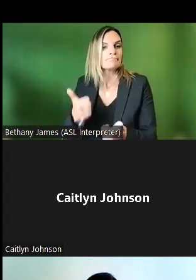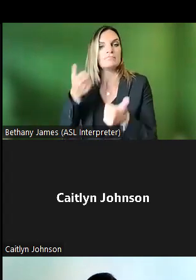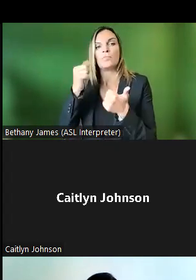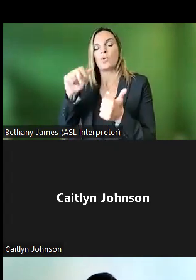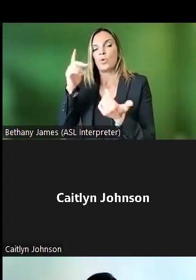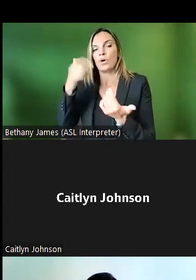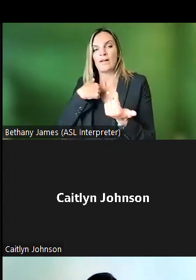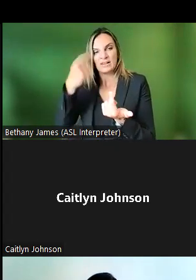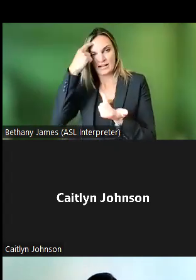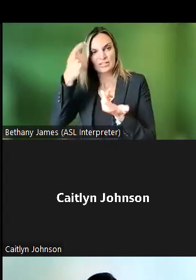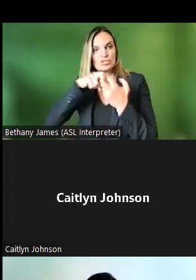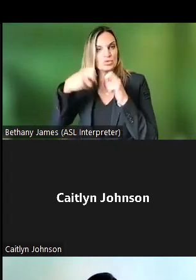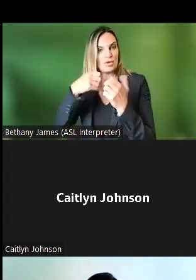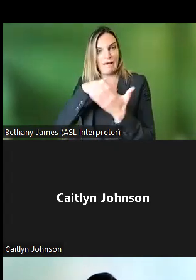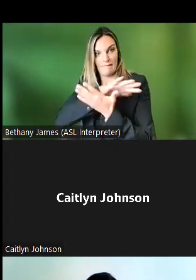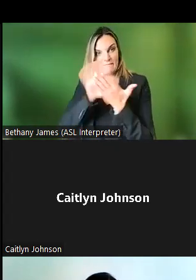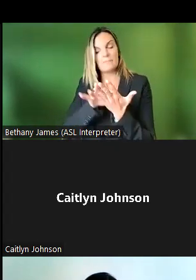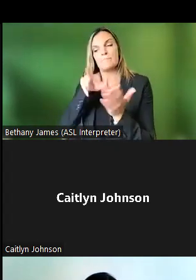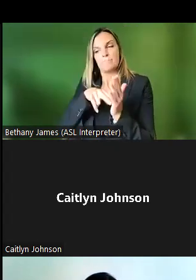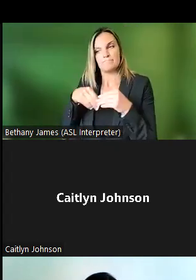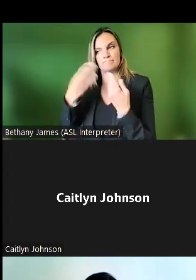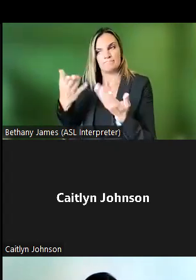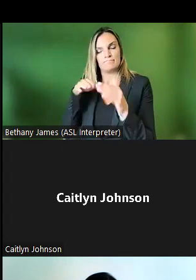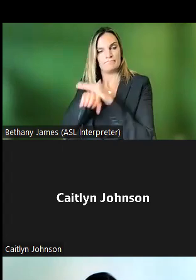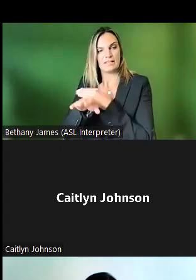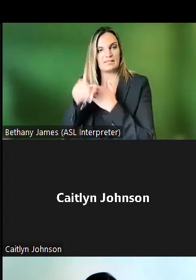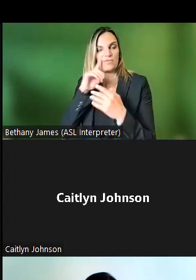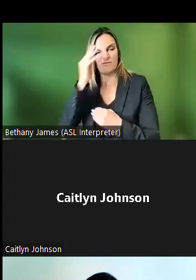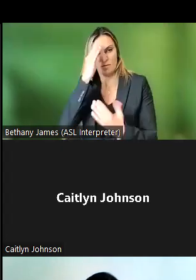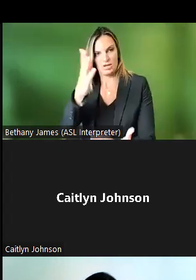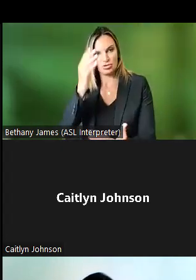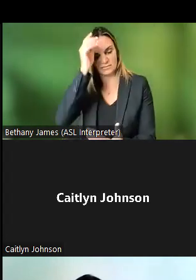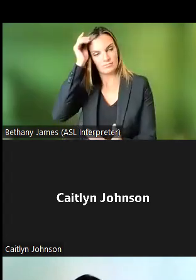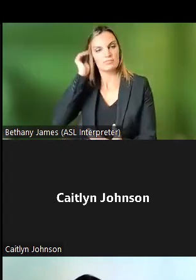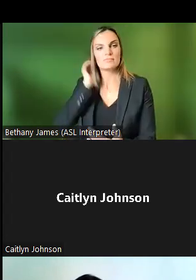And that has to be equally as clear and understand building to those with disabilities for those without.